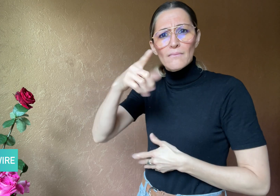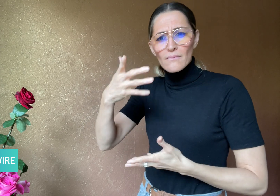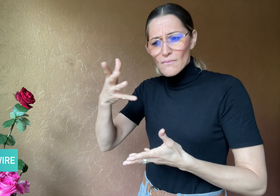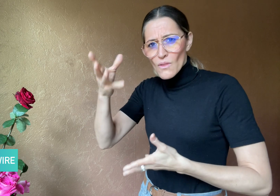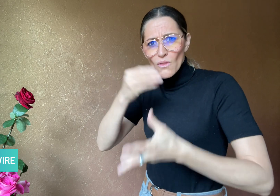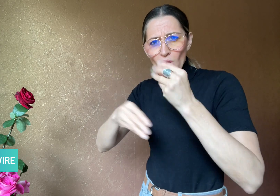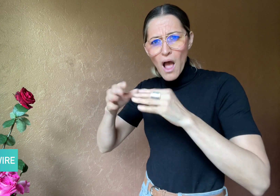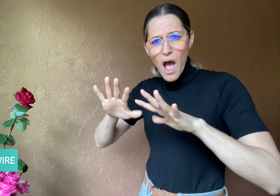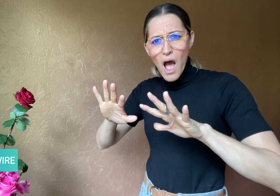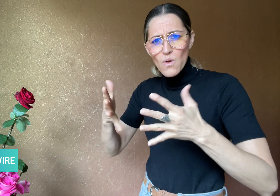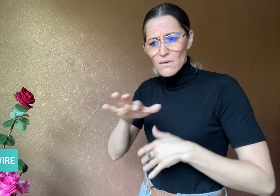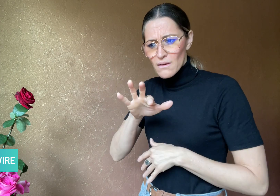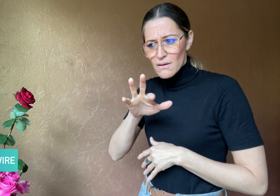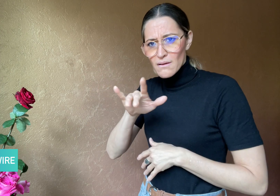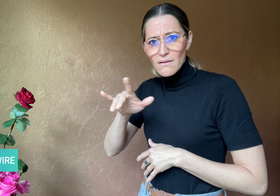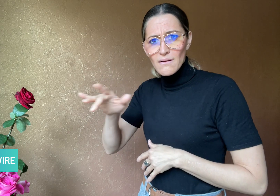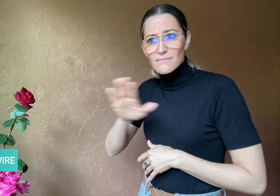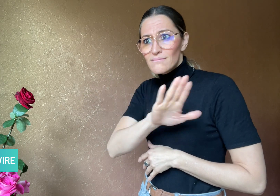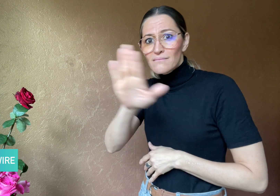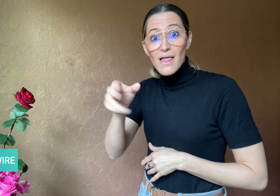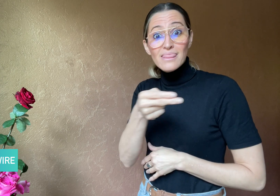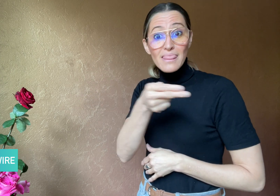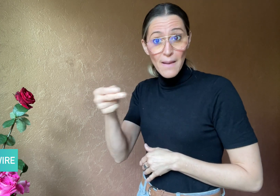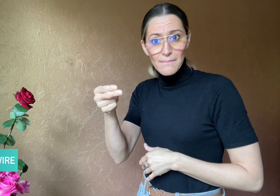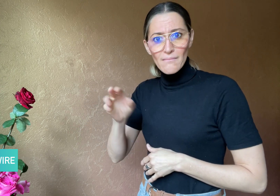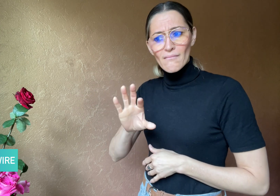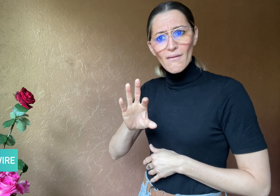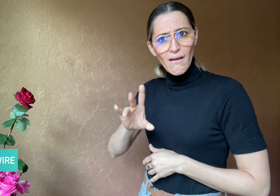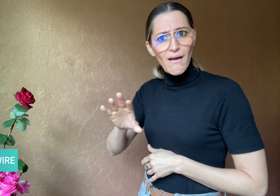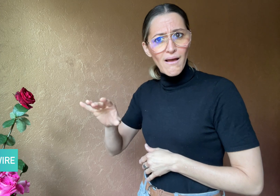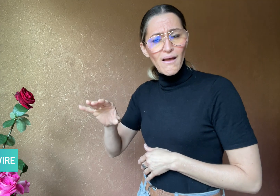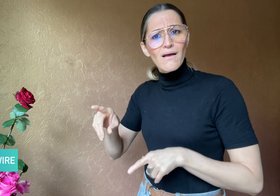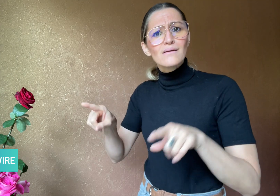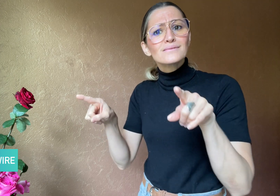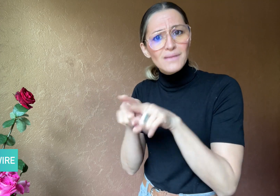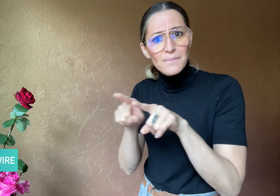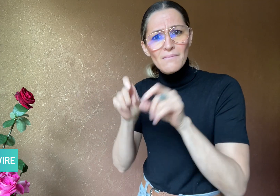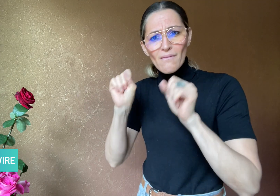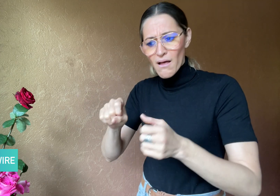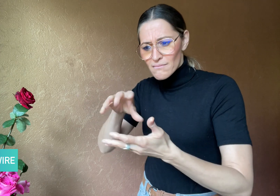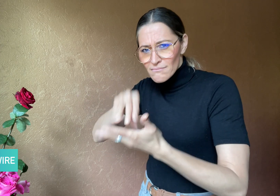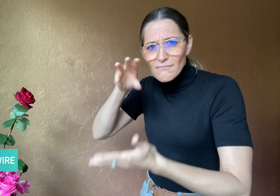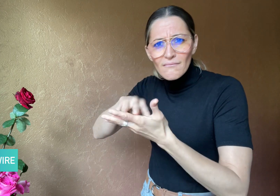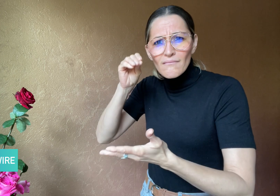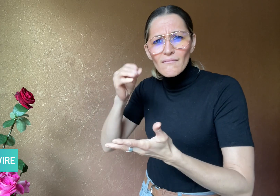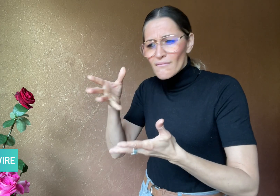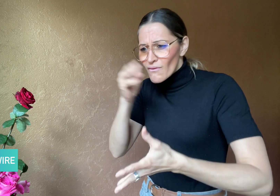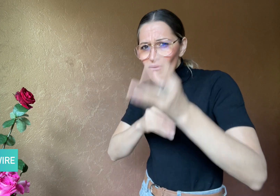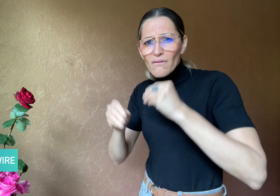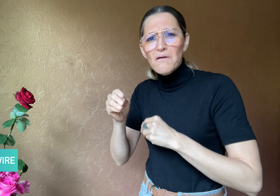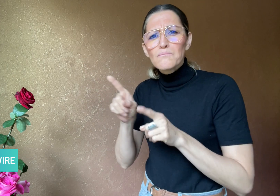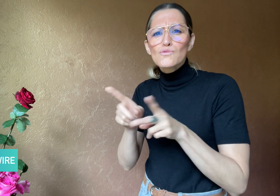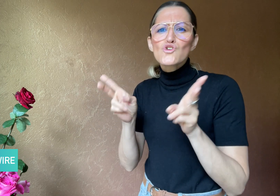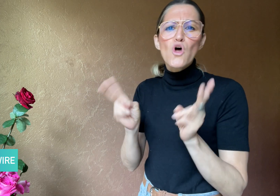fingerspell their name as well as learn other common